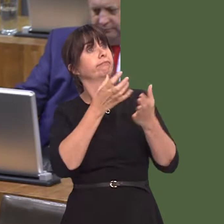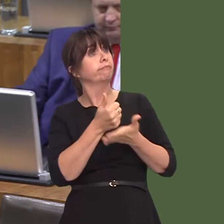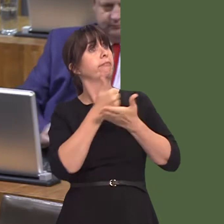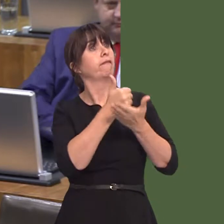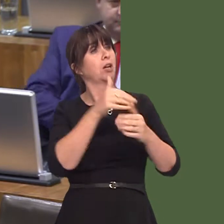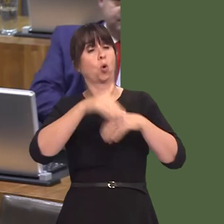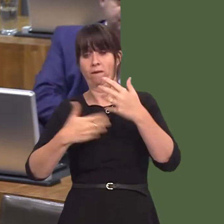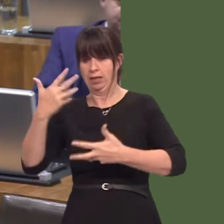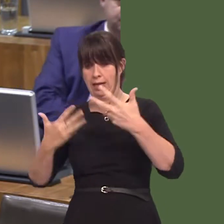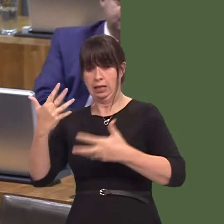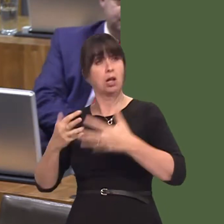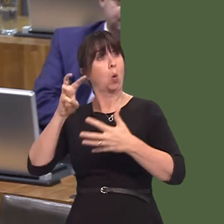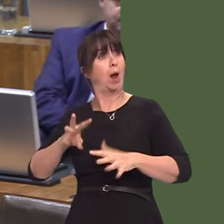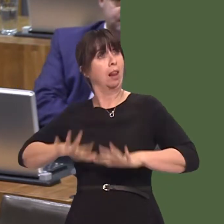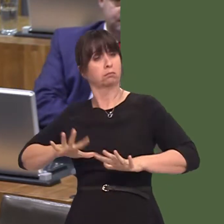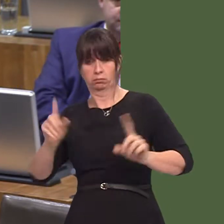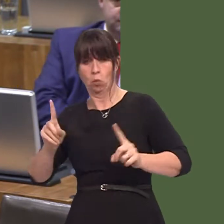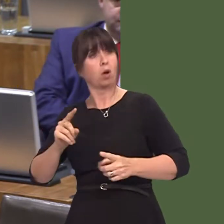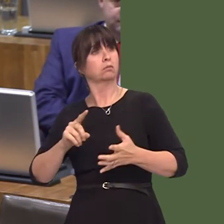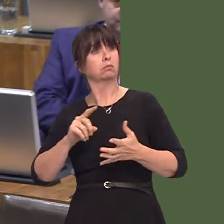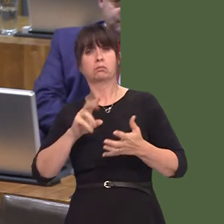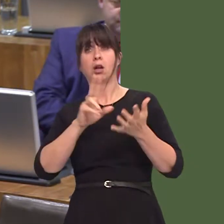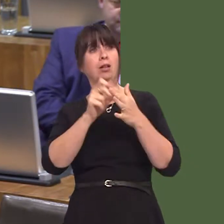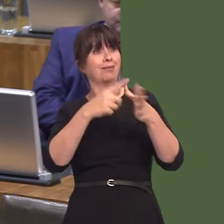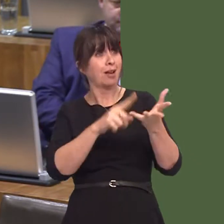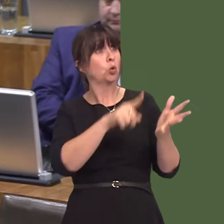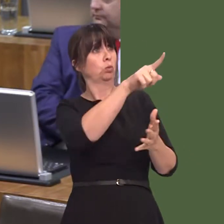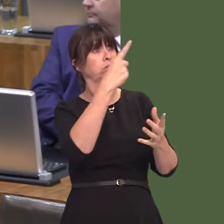Welsh data sources, and providing data sets for the RDAU to analyse.